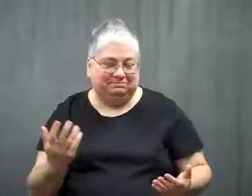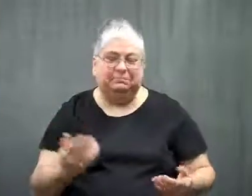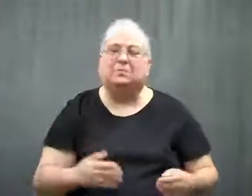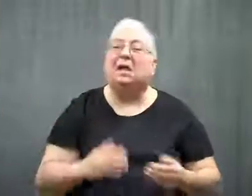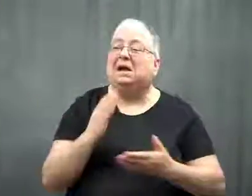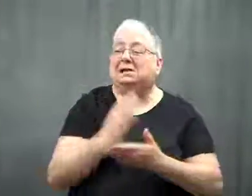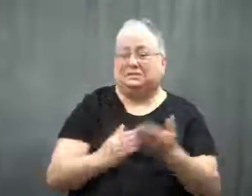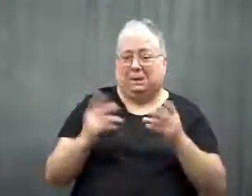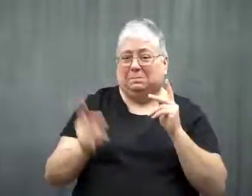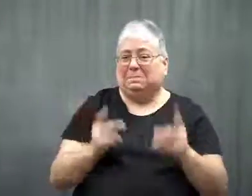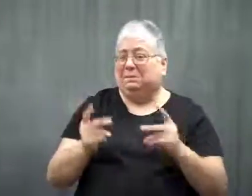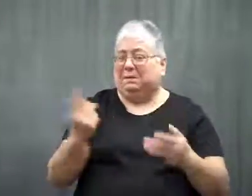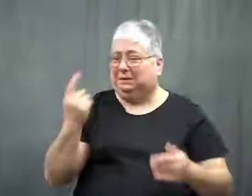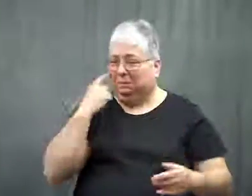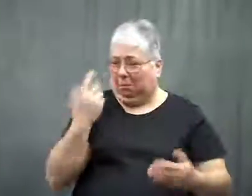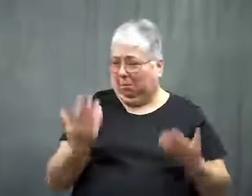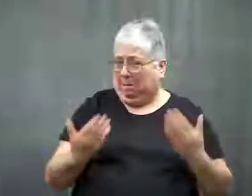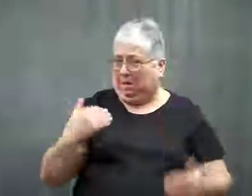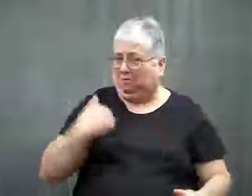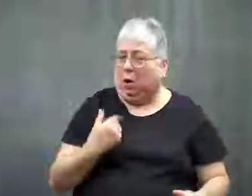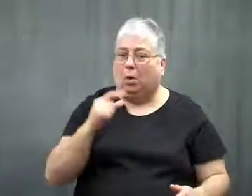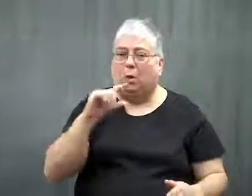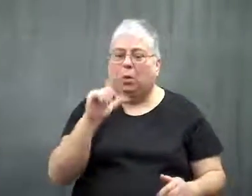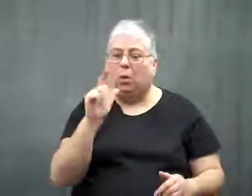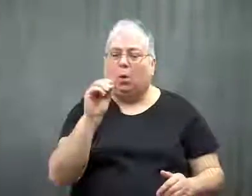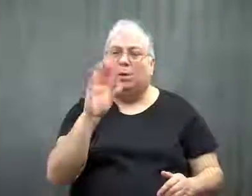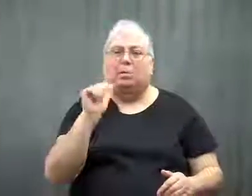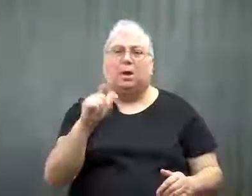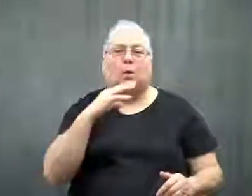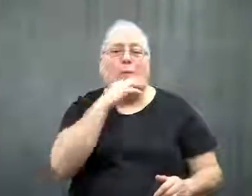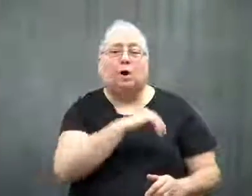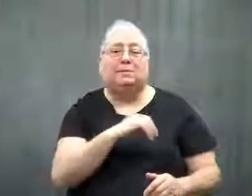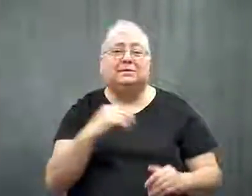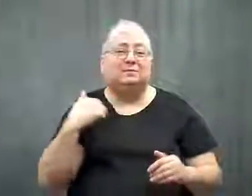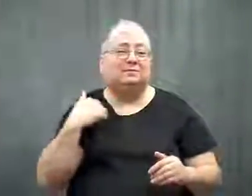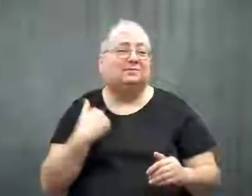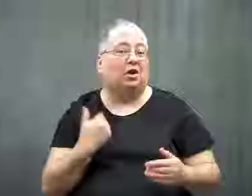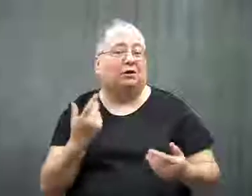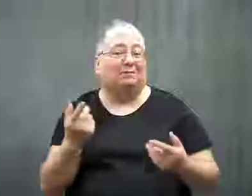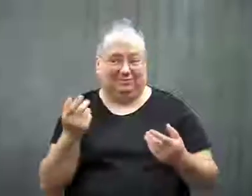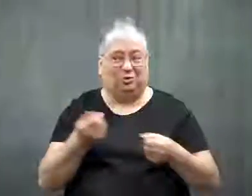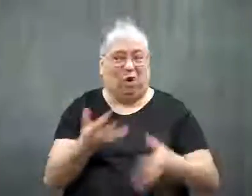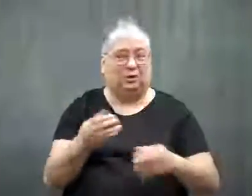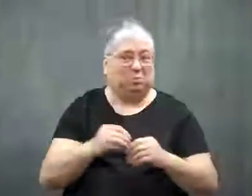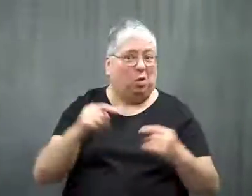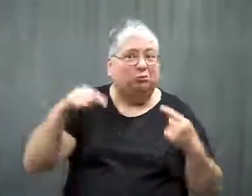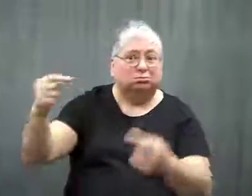Some people suggest that global warming may have caused the storms and tornadoes.